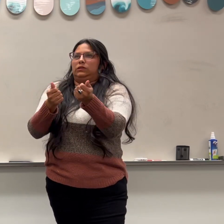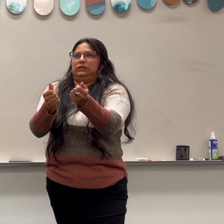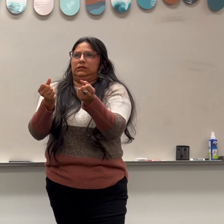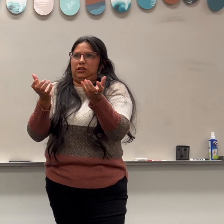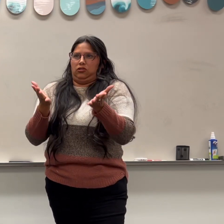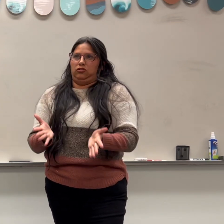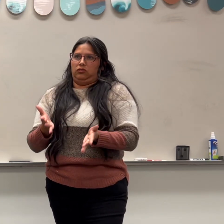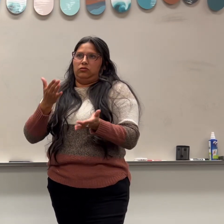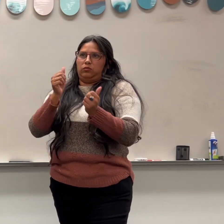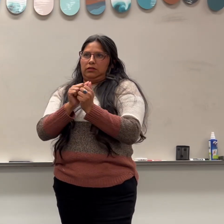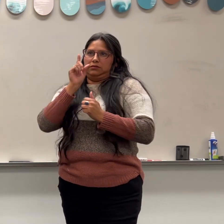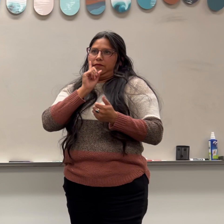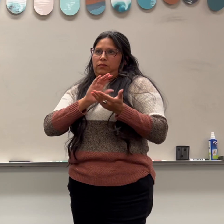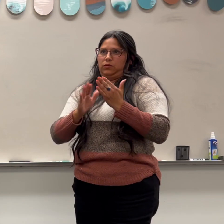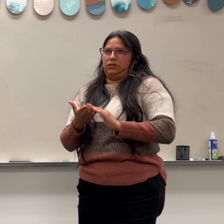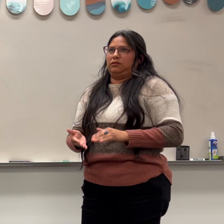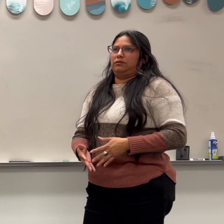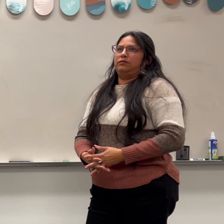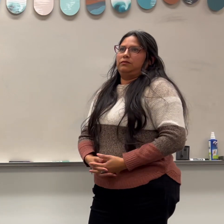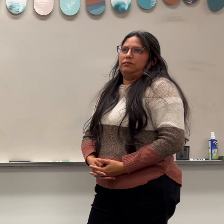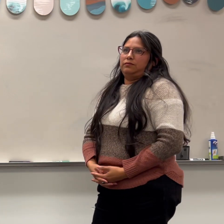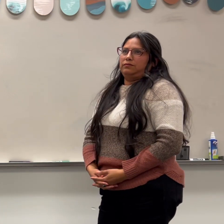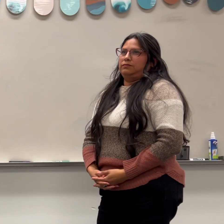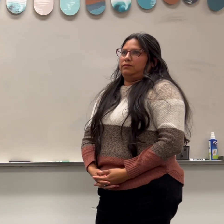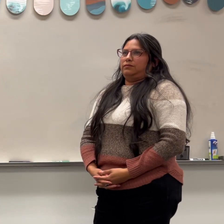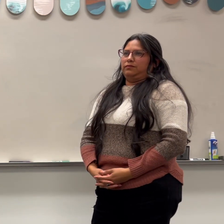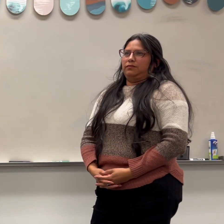language and use the language more fluently and become more fluent users of the language